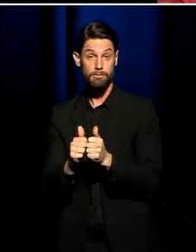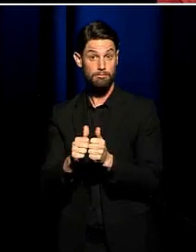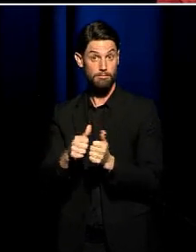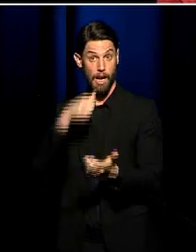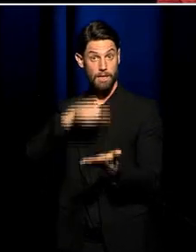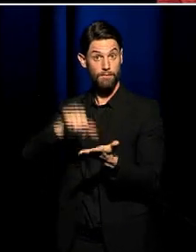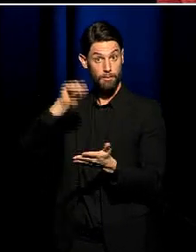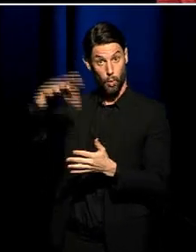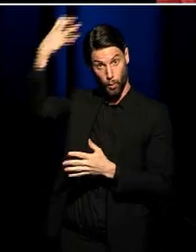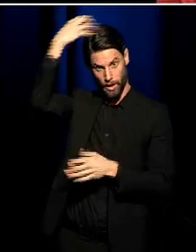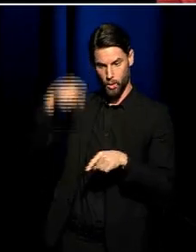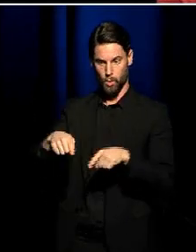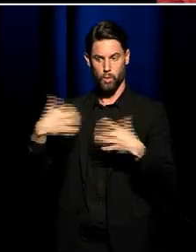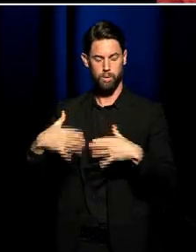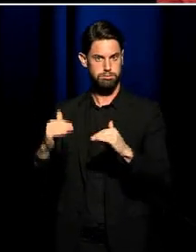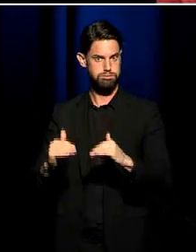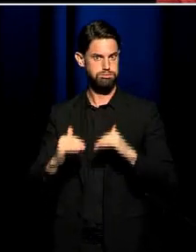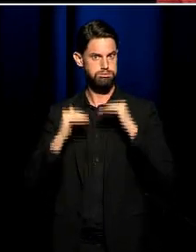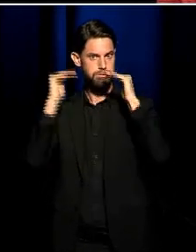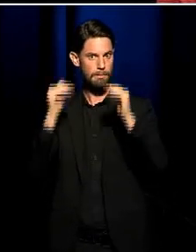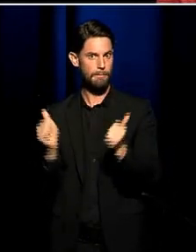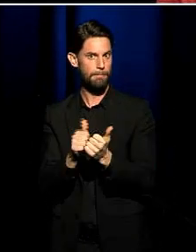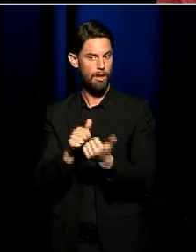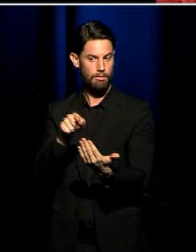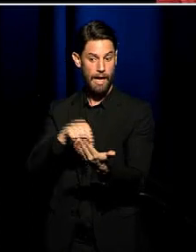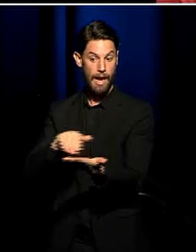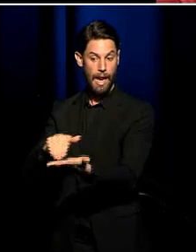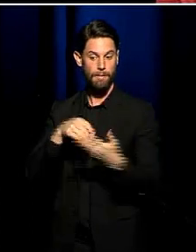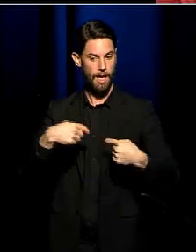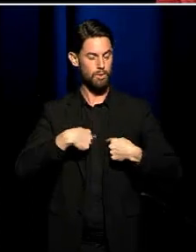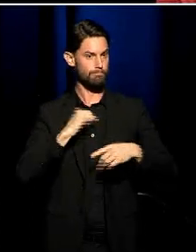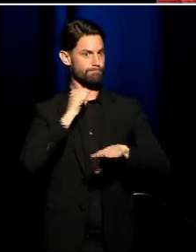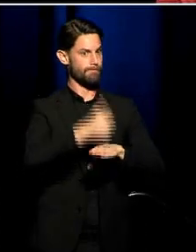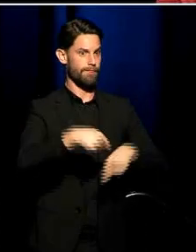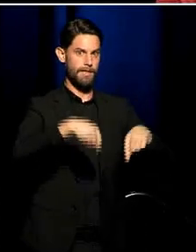Commission. While the language is perhaps not always easy to understand, and the